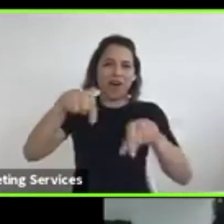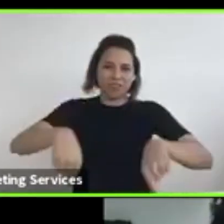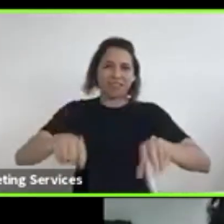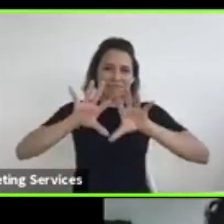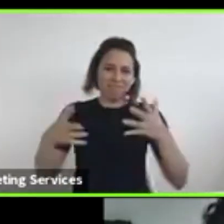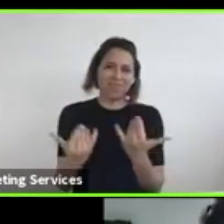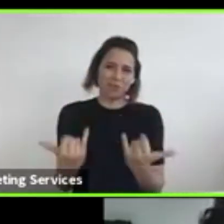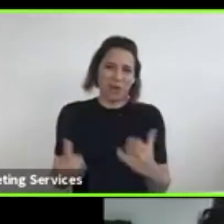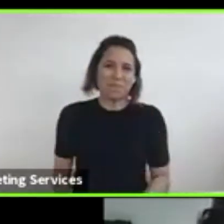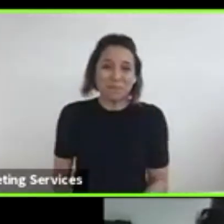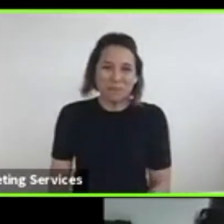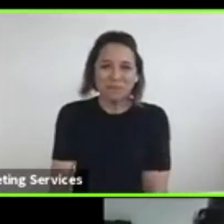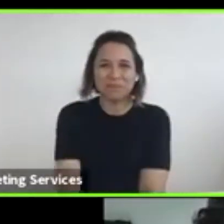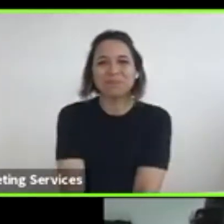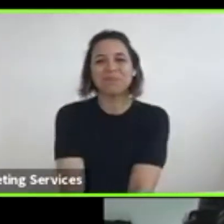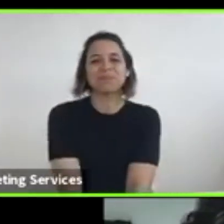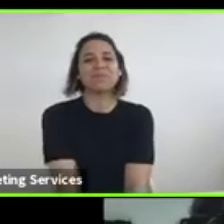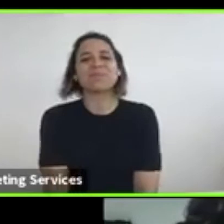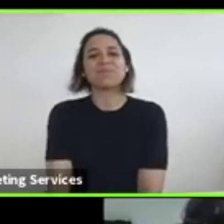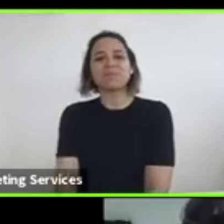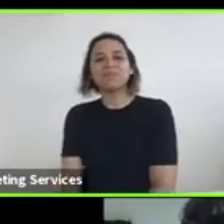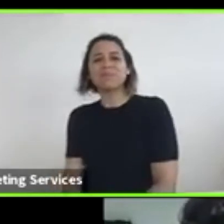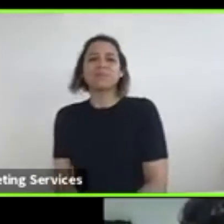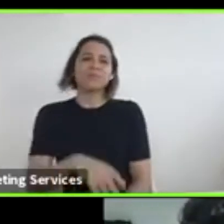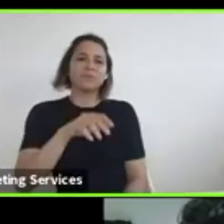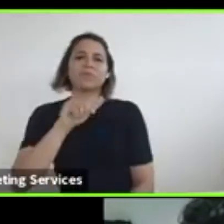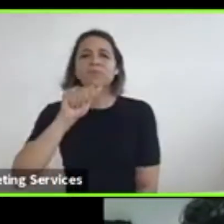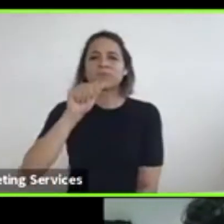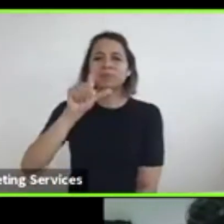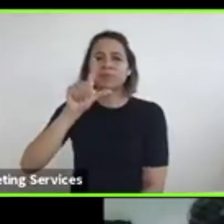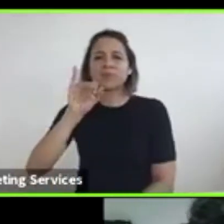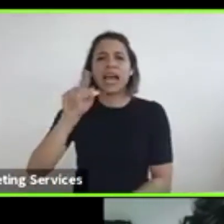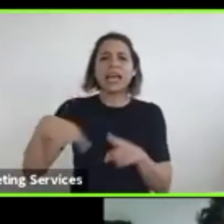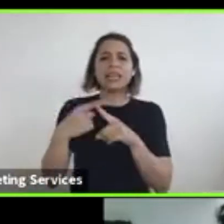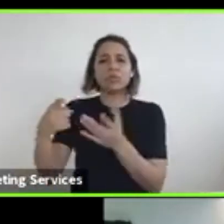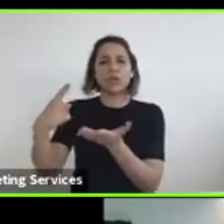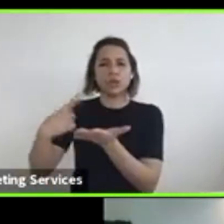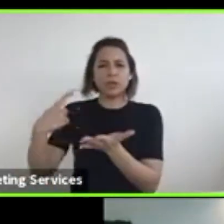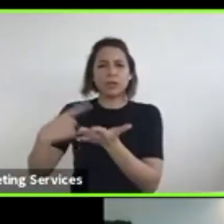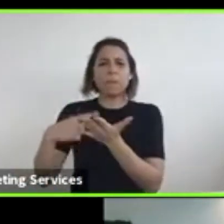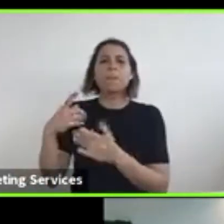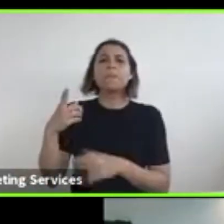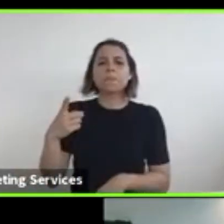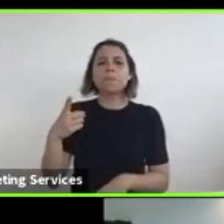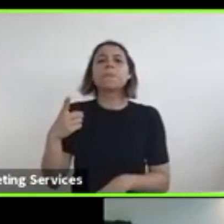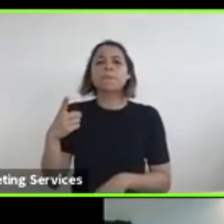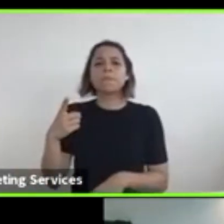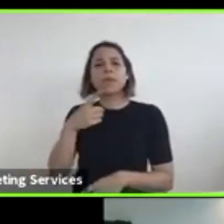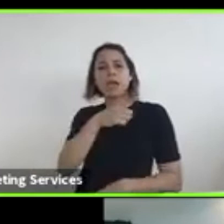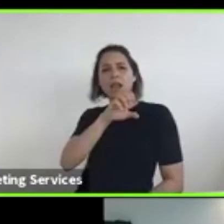WHEN -- WHEN YOU WERE SPEAKING, ALI, AND WHEN YOU ASKED THE DIFFERENT QUESTIONS EMILY. THERE ARE A FEW THINGS THAT SURFACED